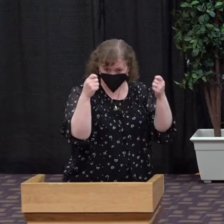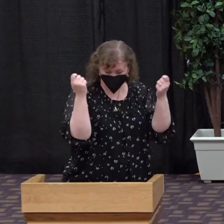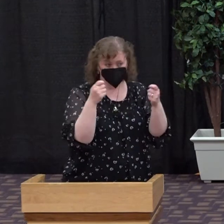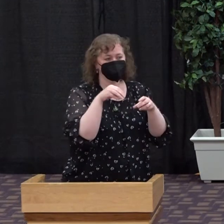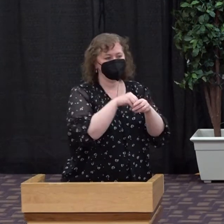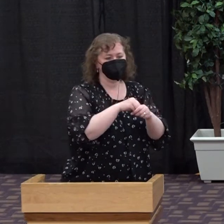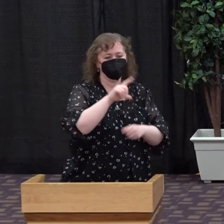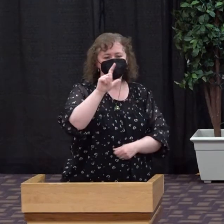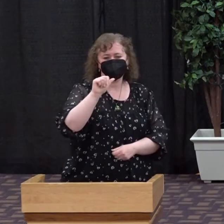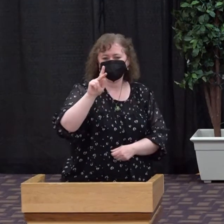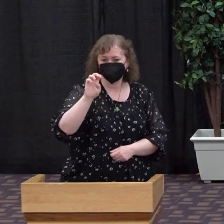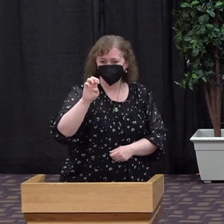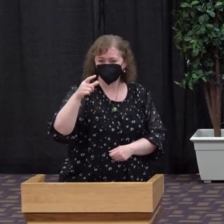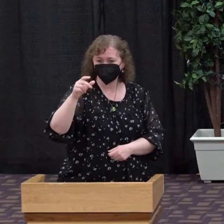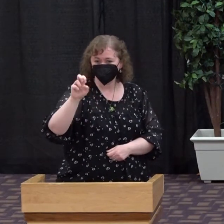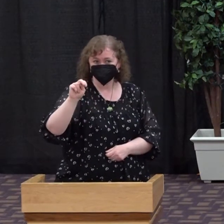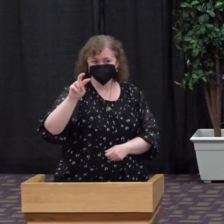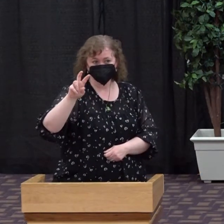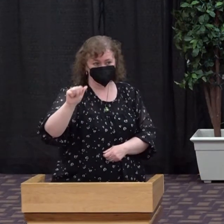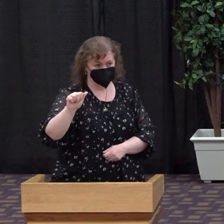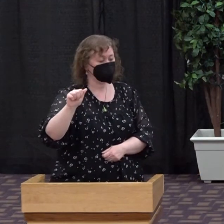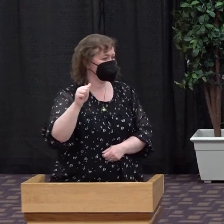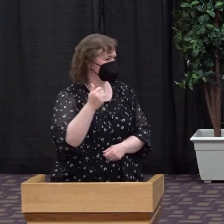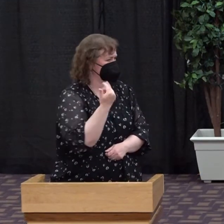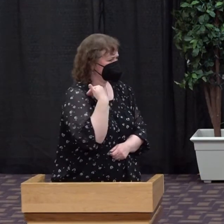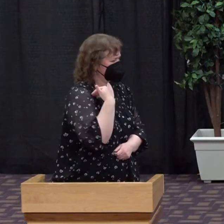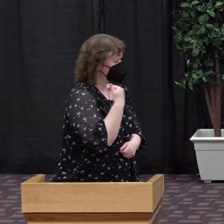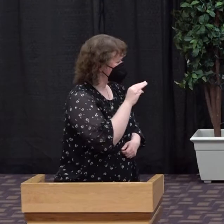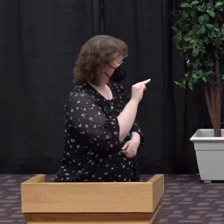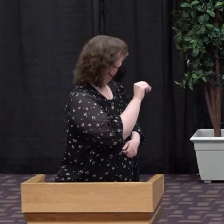You know, we are celebrating in Lake Geneva.